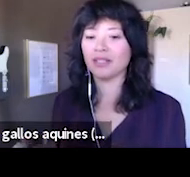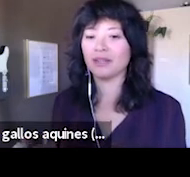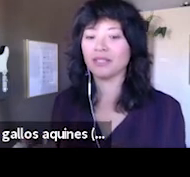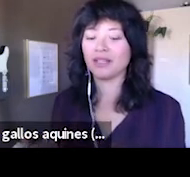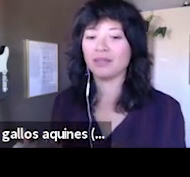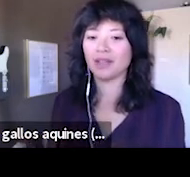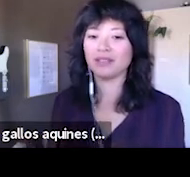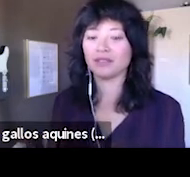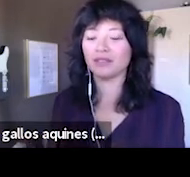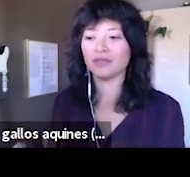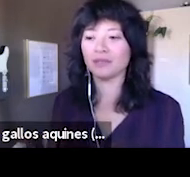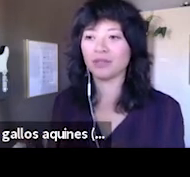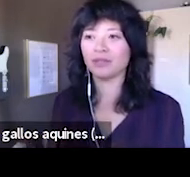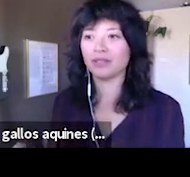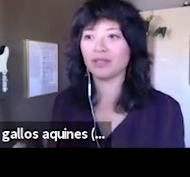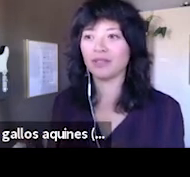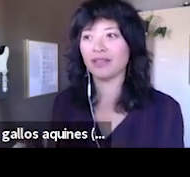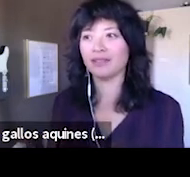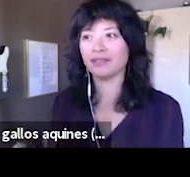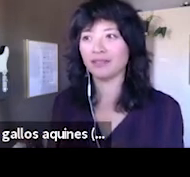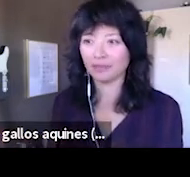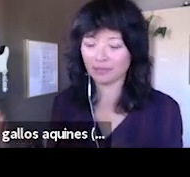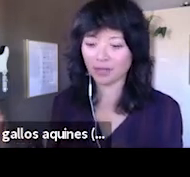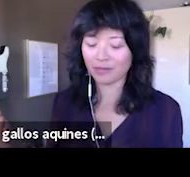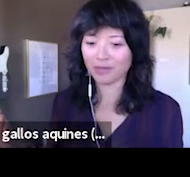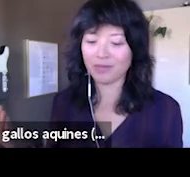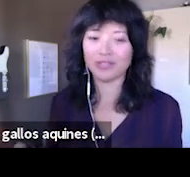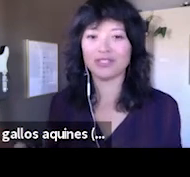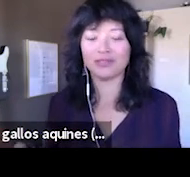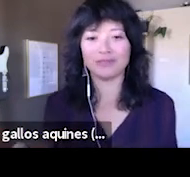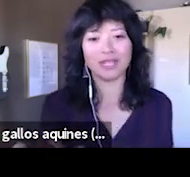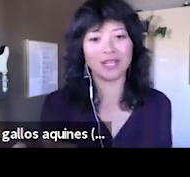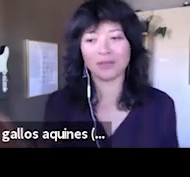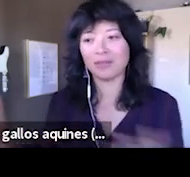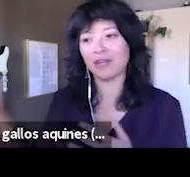Because I'm not in survival mode that like where there was a mission to take care of my parents